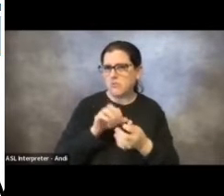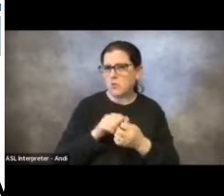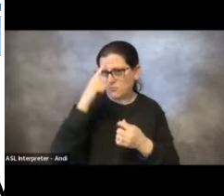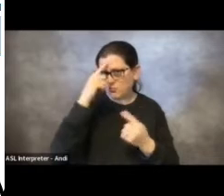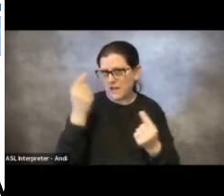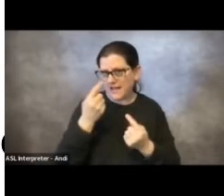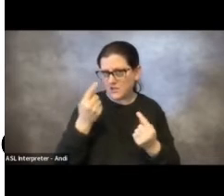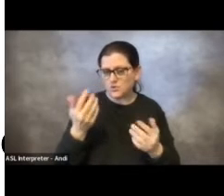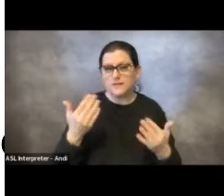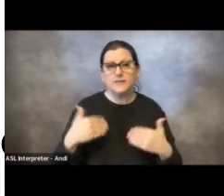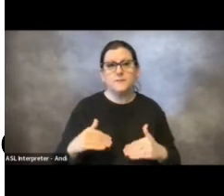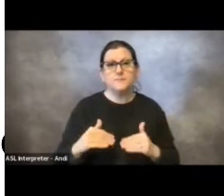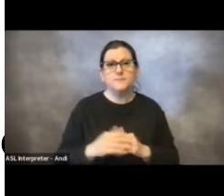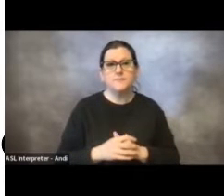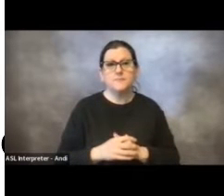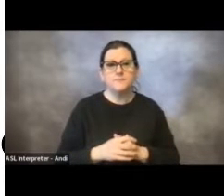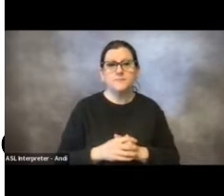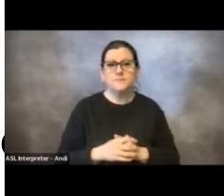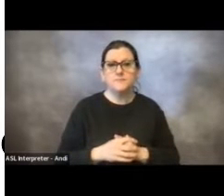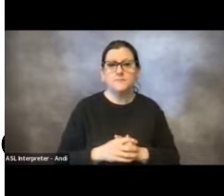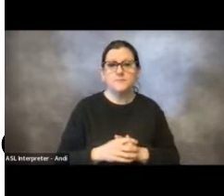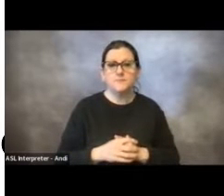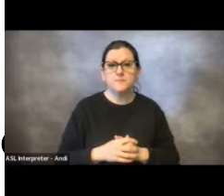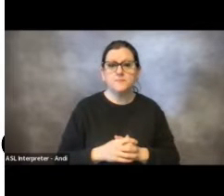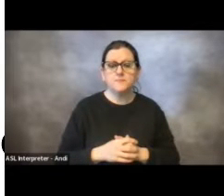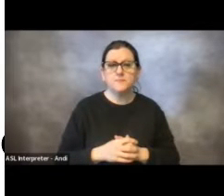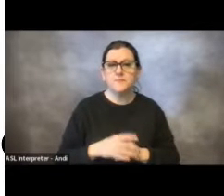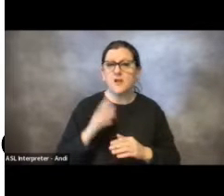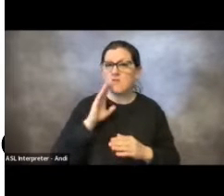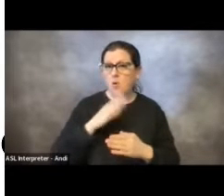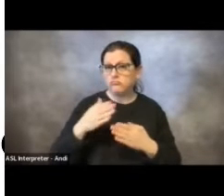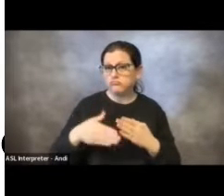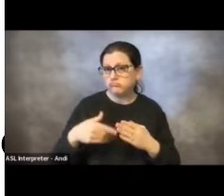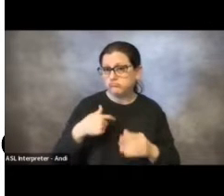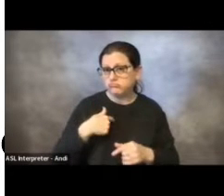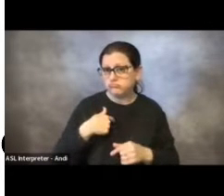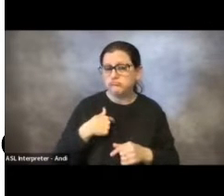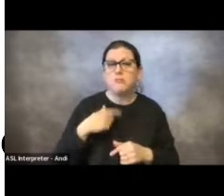Next slide. So to add in some kind of future considerations,